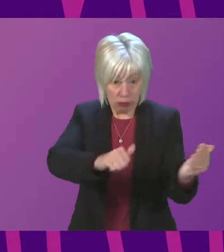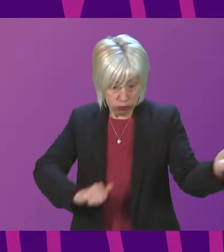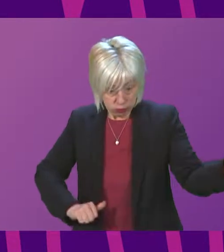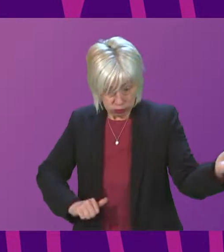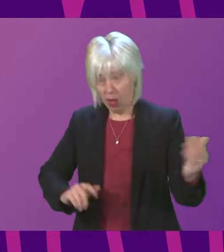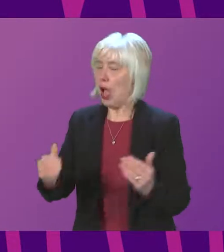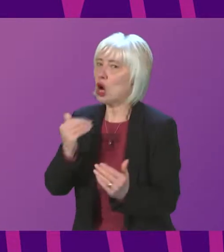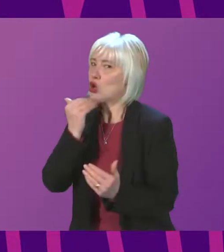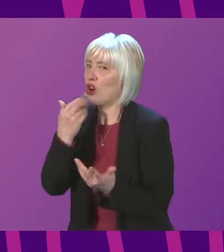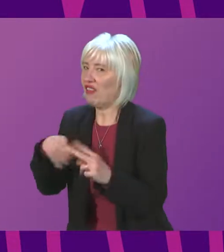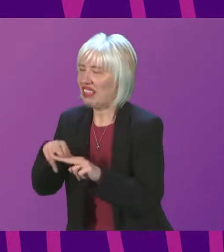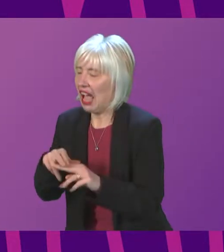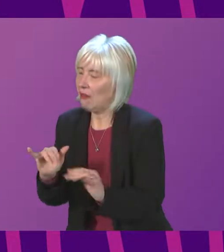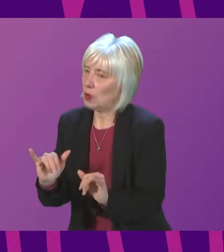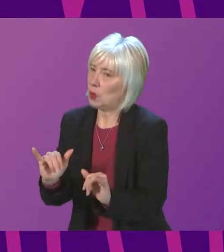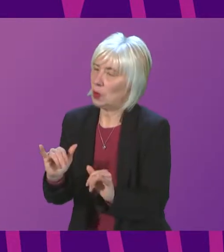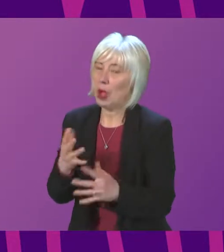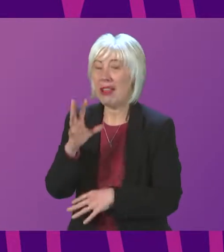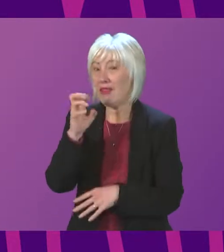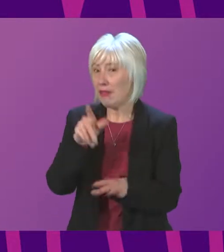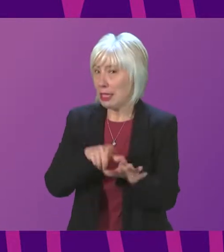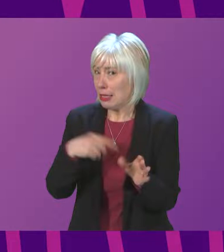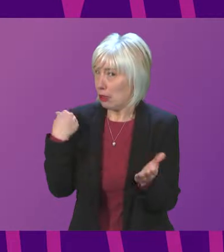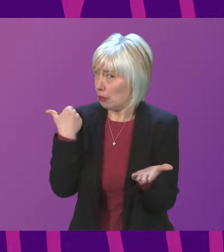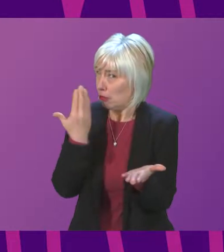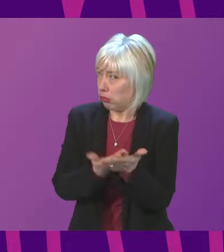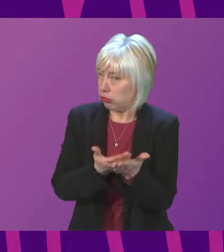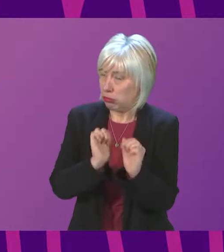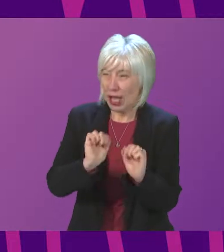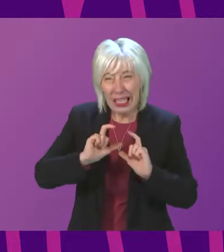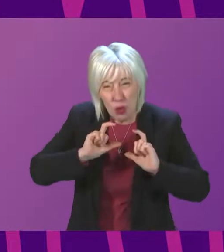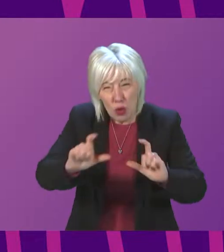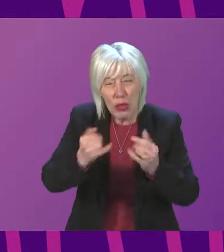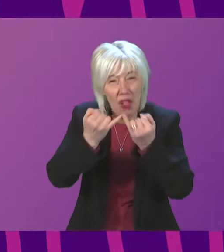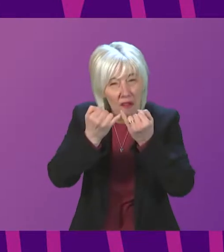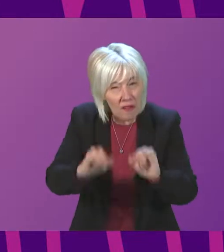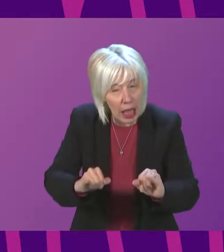After 15 years, why has the First Minister still failed to deliver a credible workforce